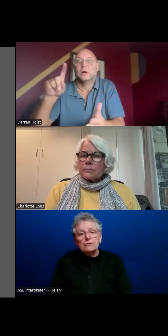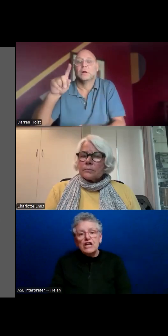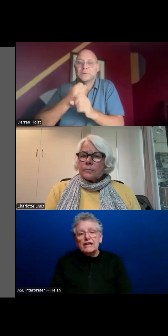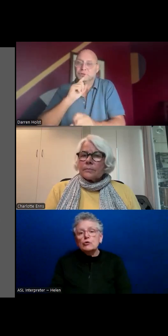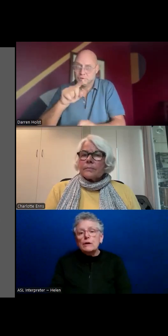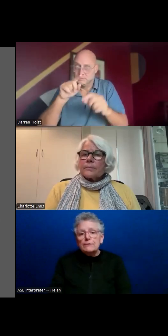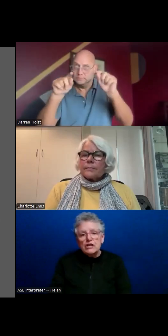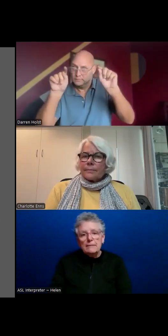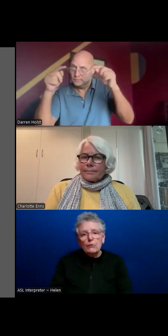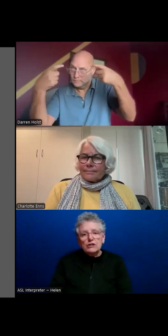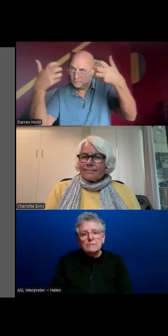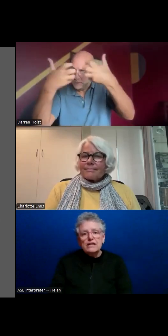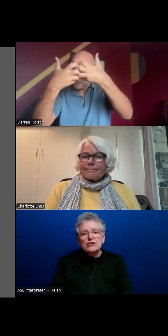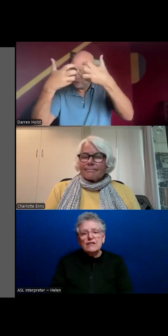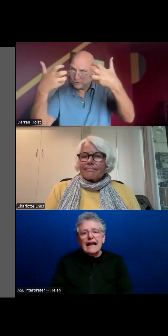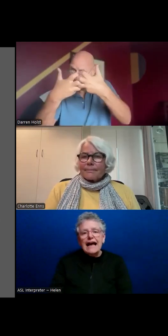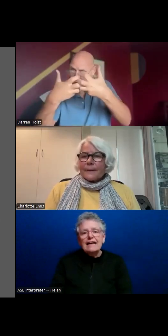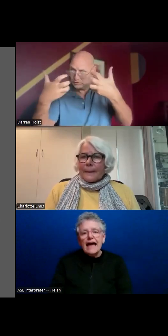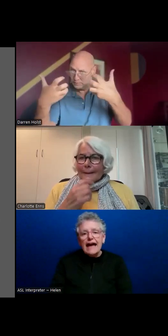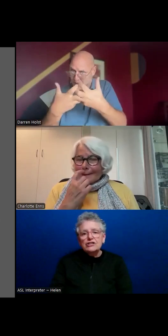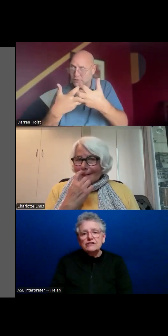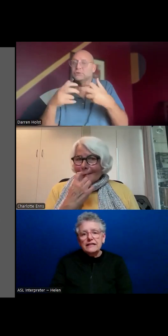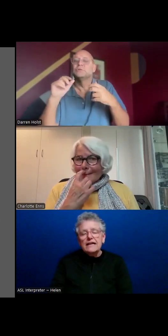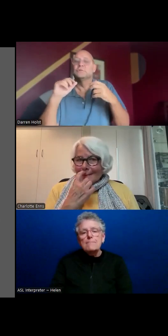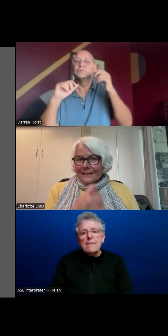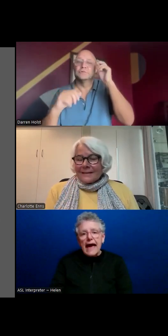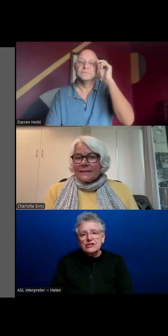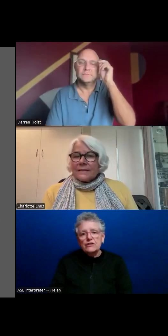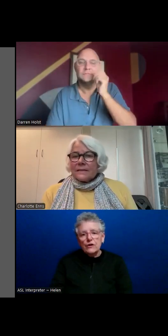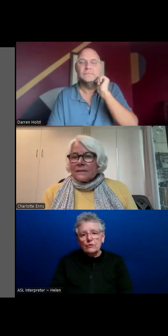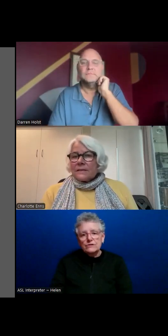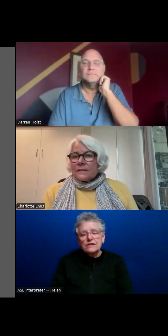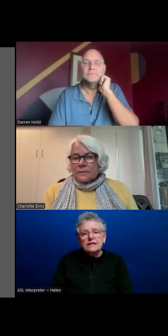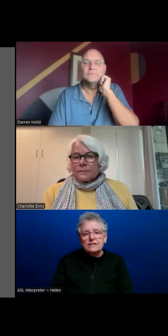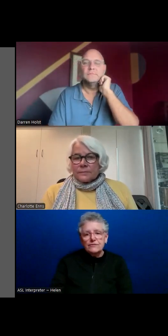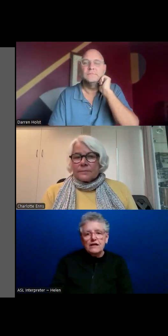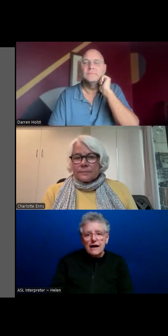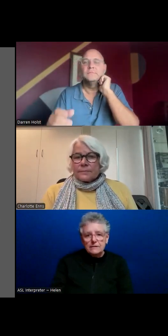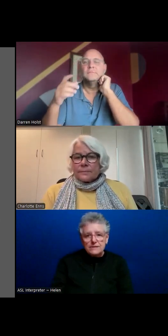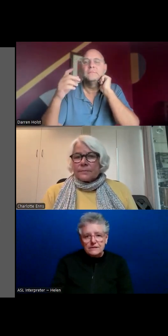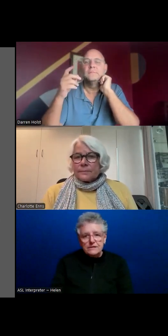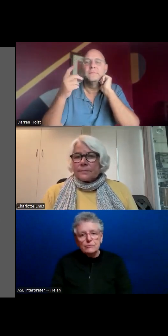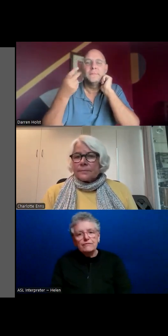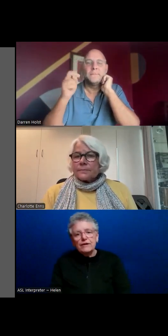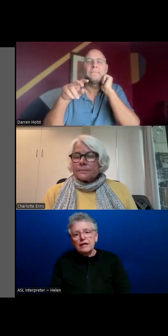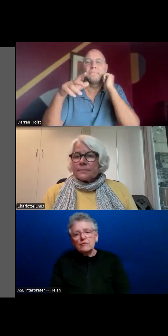I have to, you know, double check, triple check my work to make sure that I have actually matched those different columns.